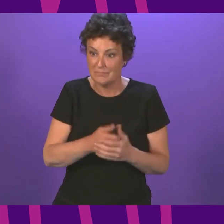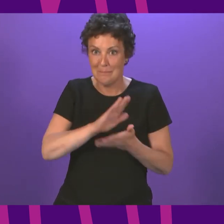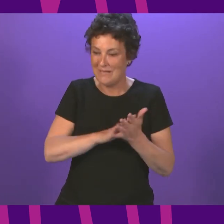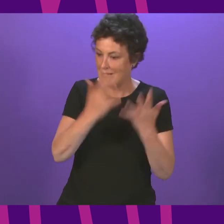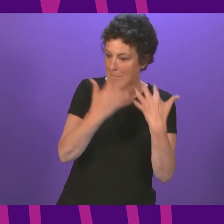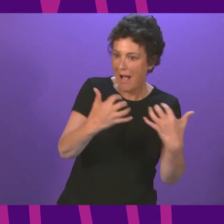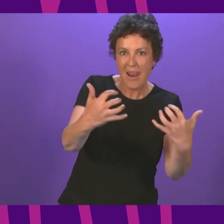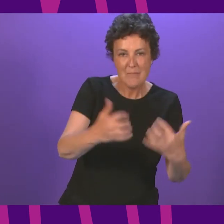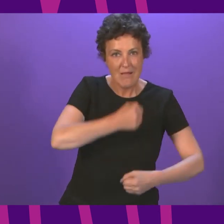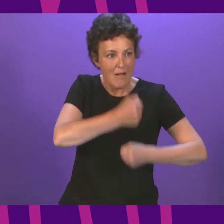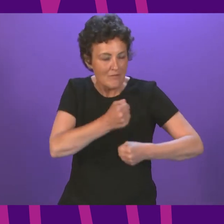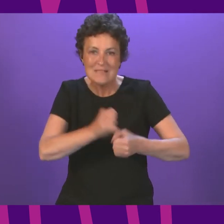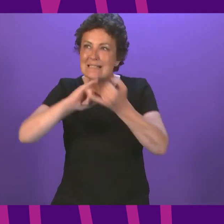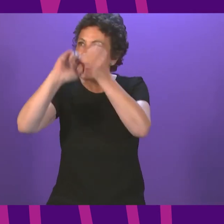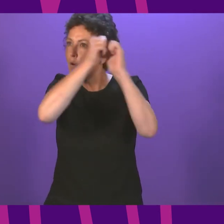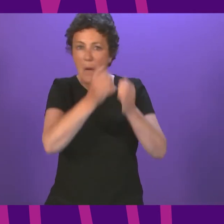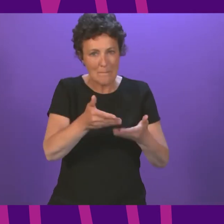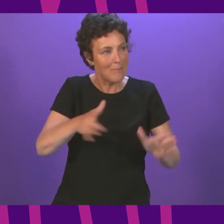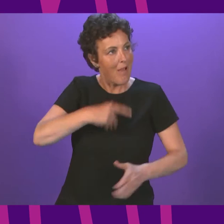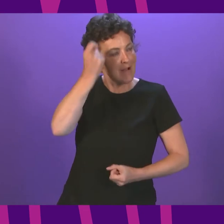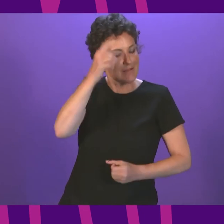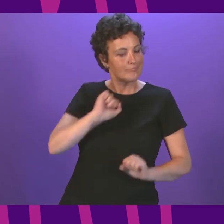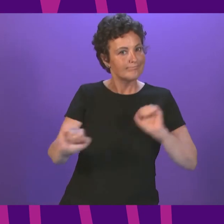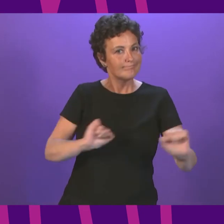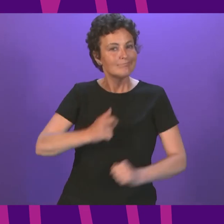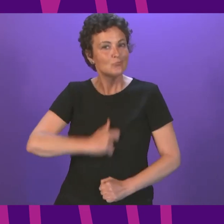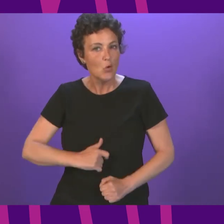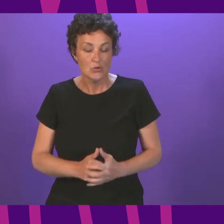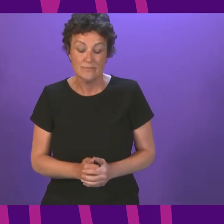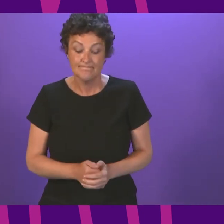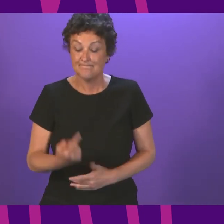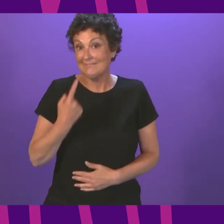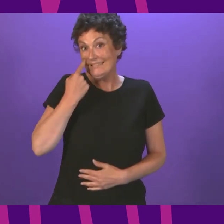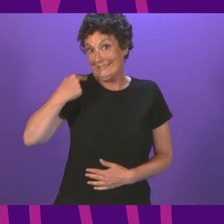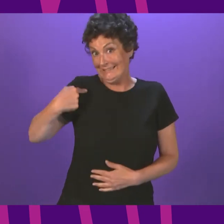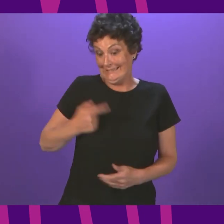stakeholders and the public. My amendment 5 deals with the amendments that we dealt with yesterday that sought one-off